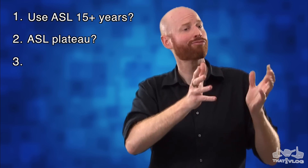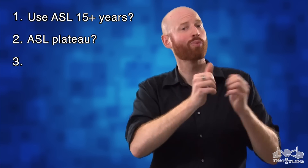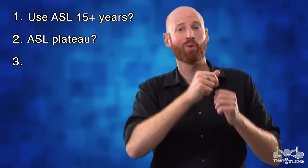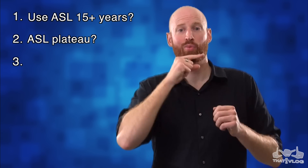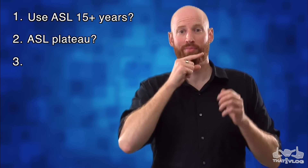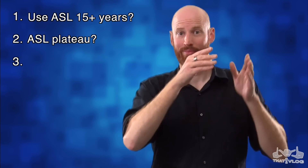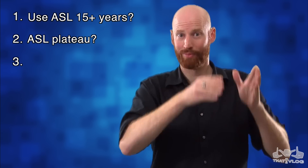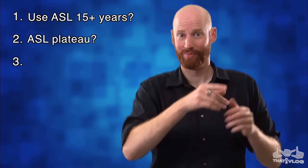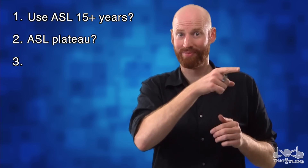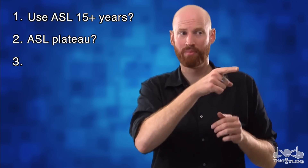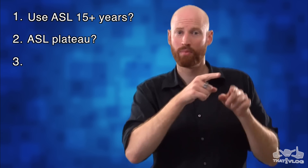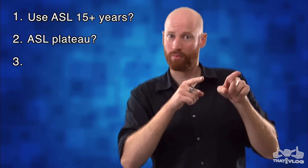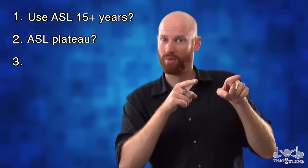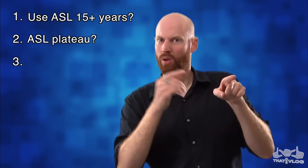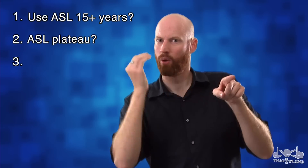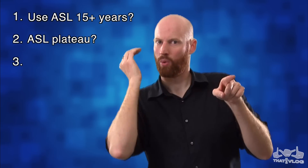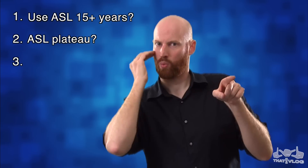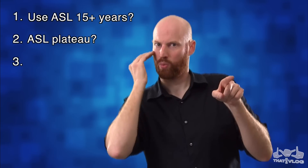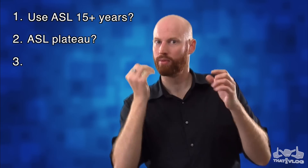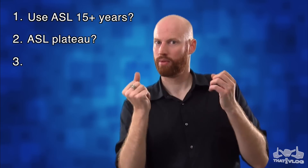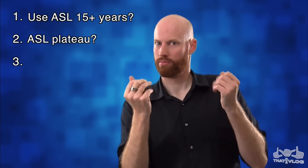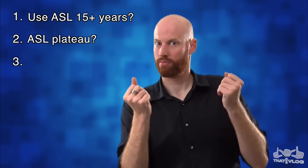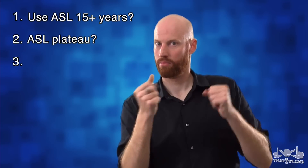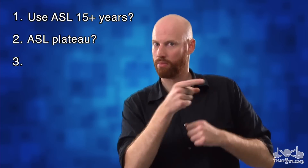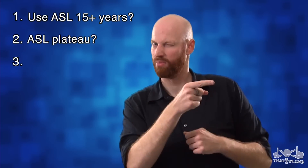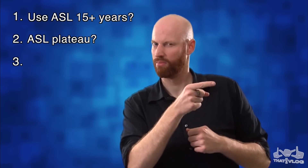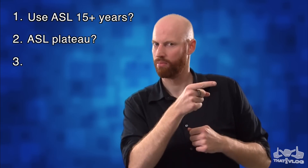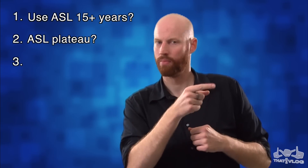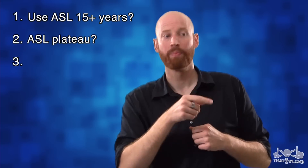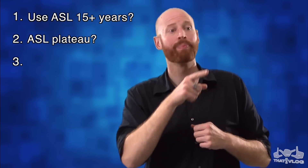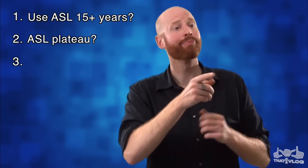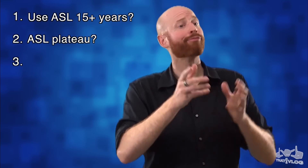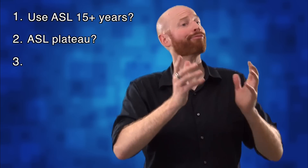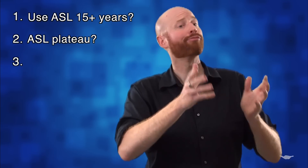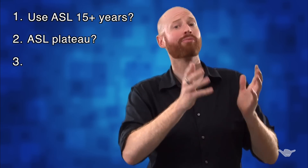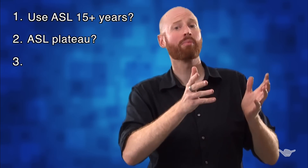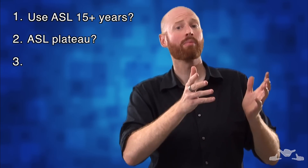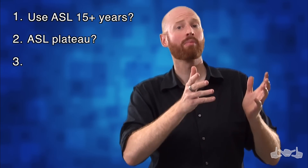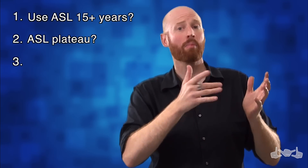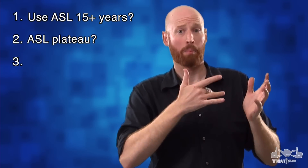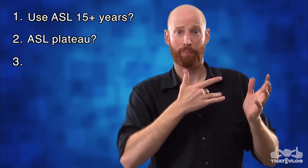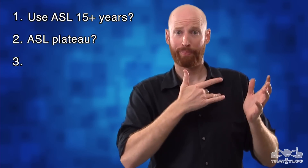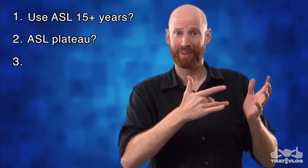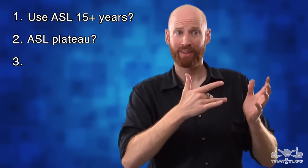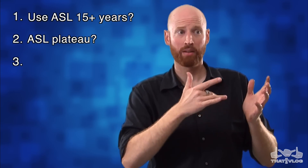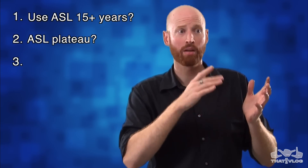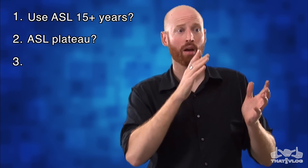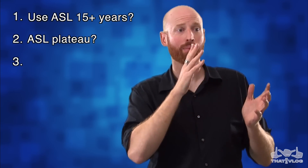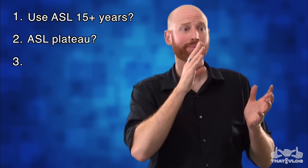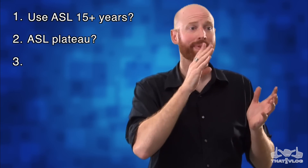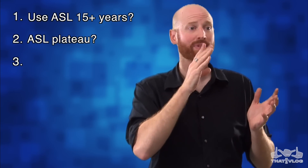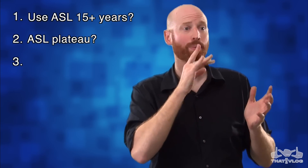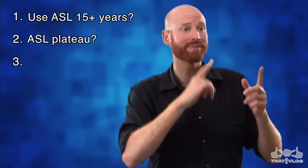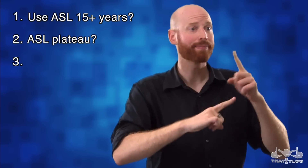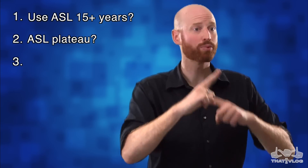you're chatting in ASL with a hearing person and they themselves also know sign language, do you know notice that you typically